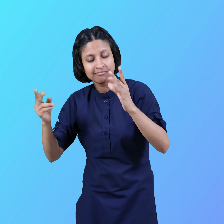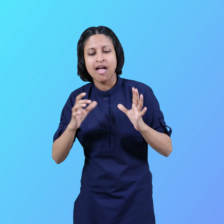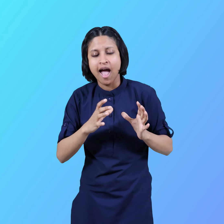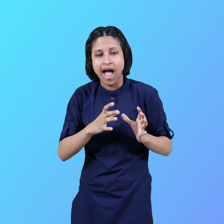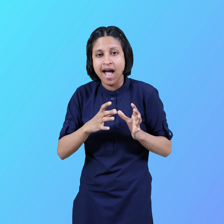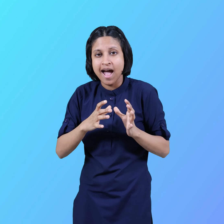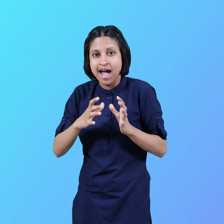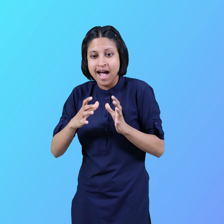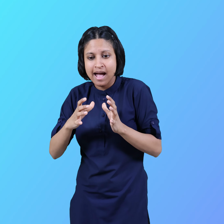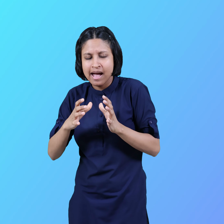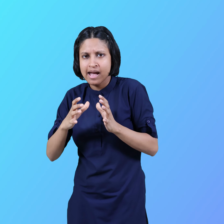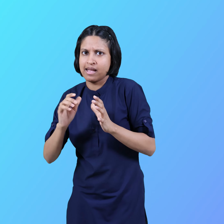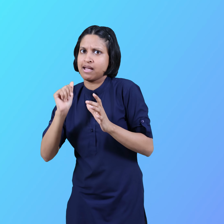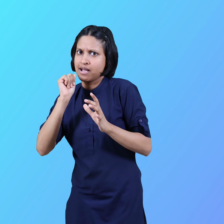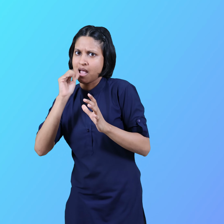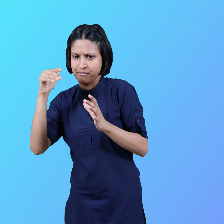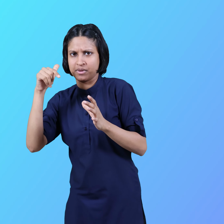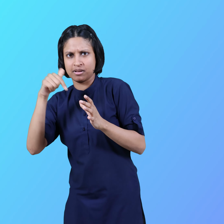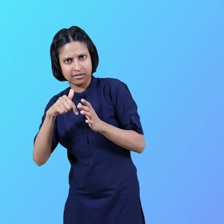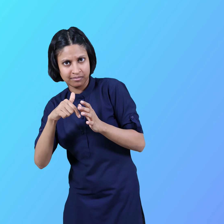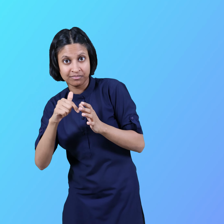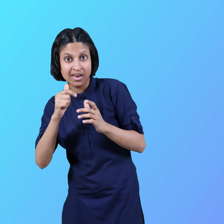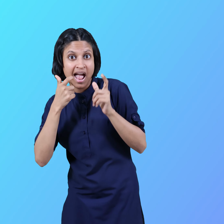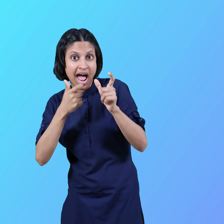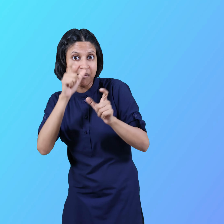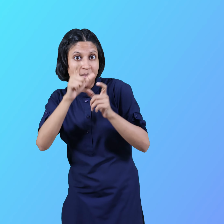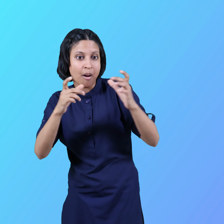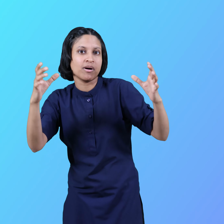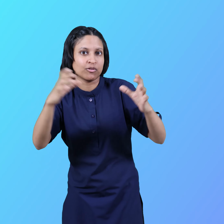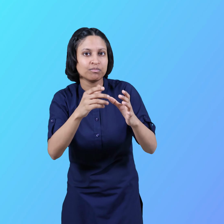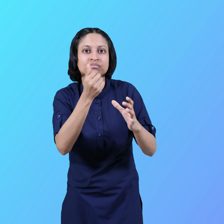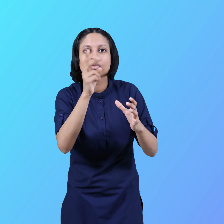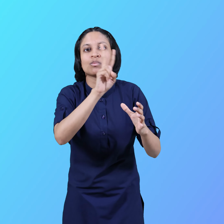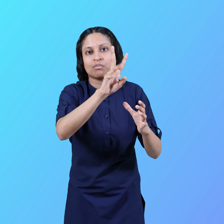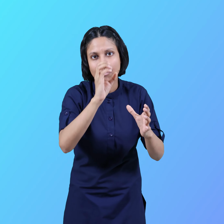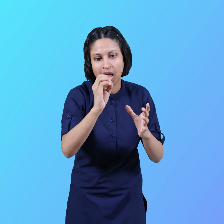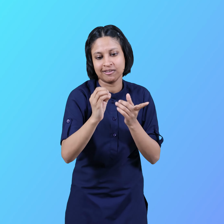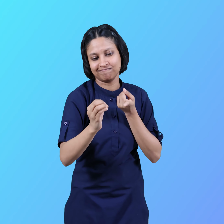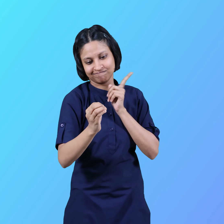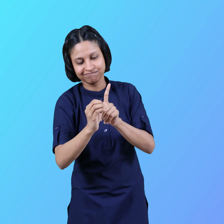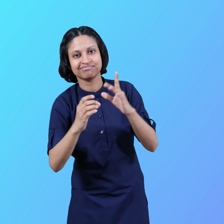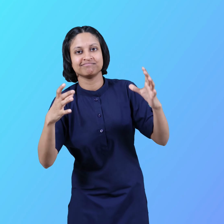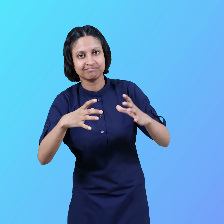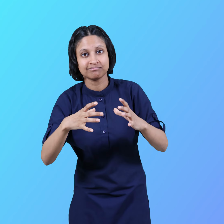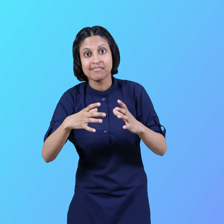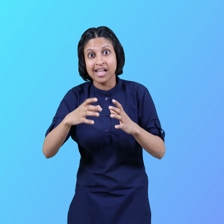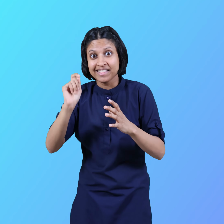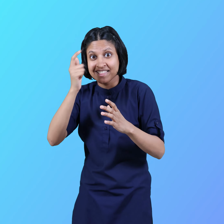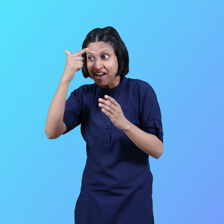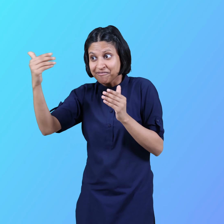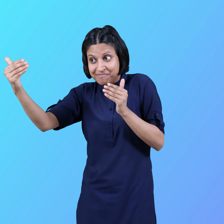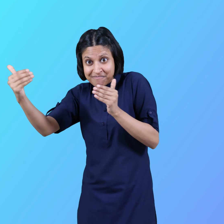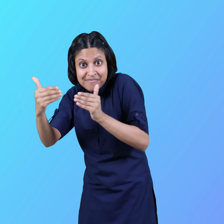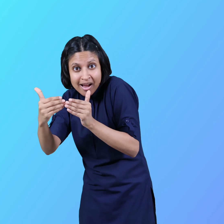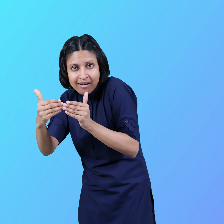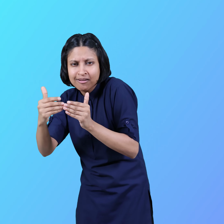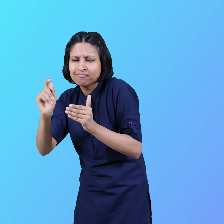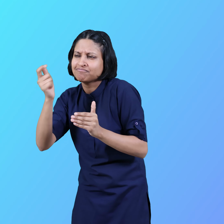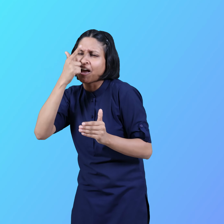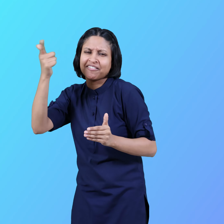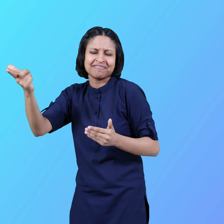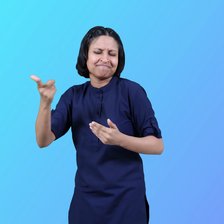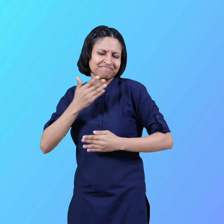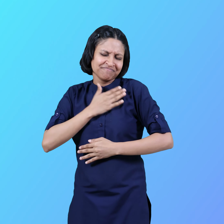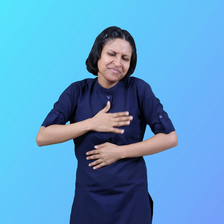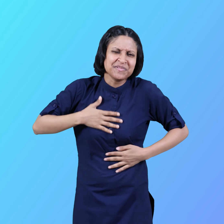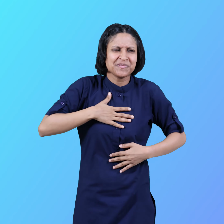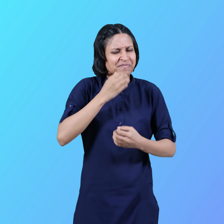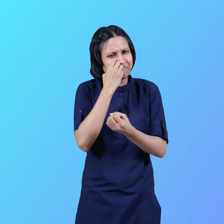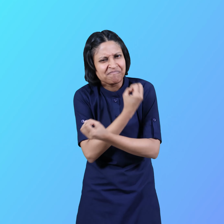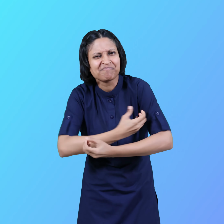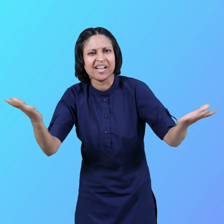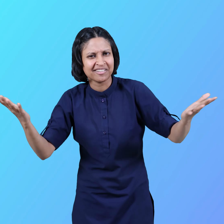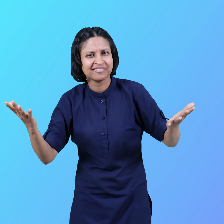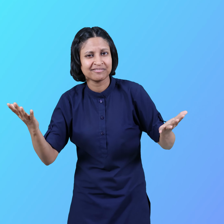When Abner came to David at Hebron with 20 soldiers, David gave a party for them.